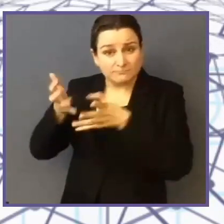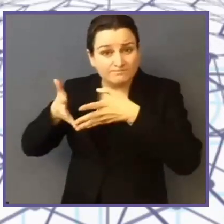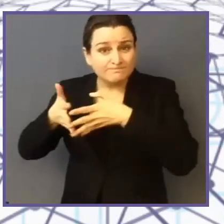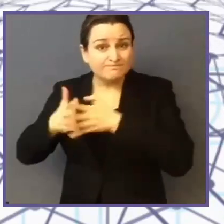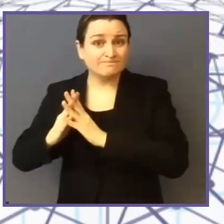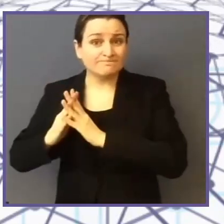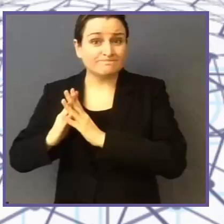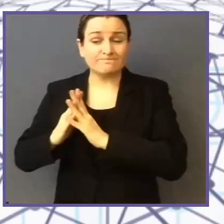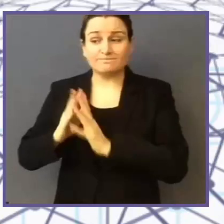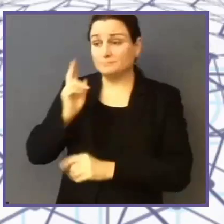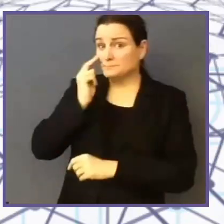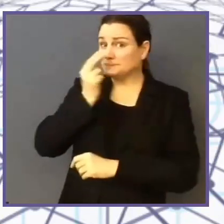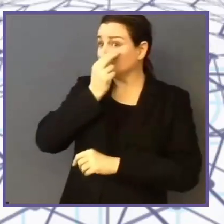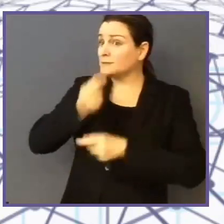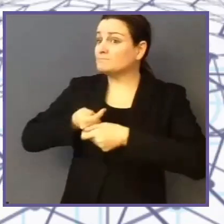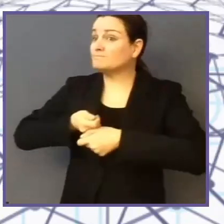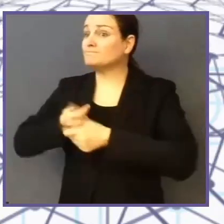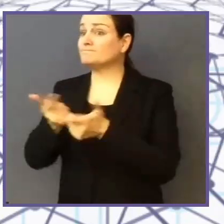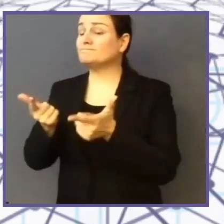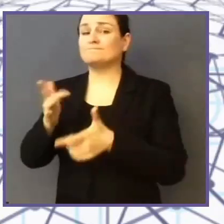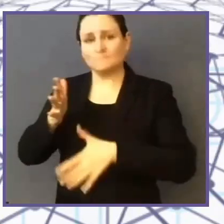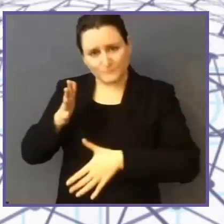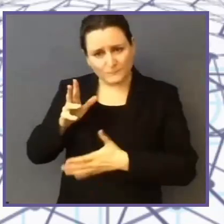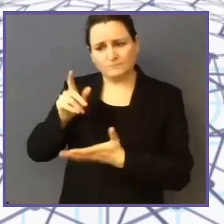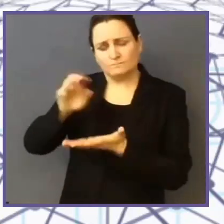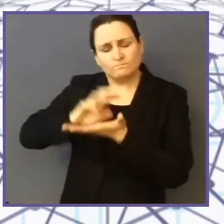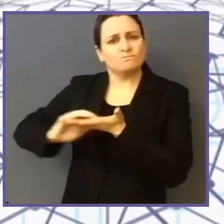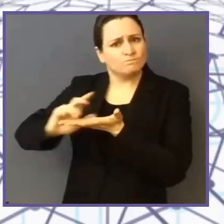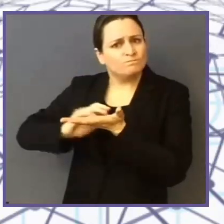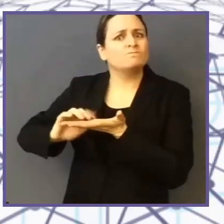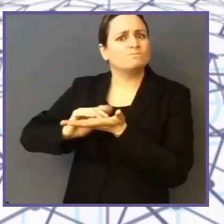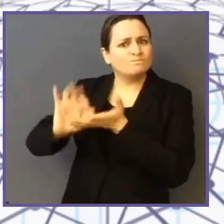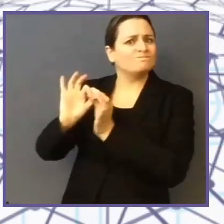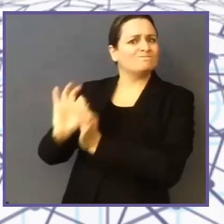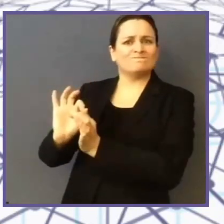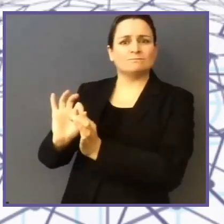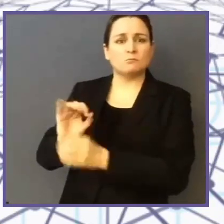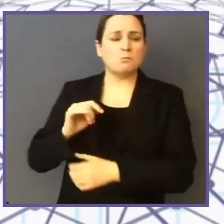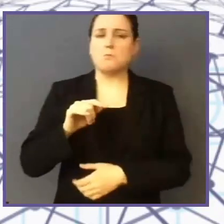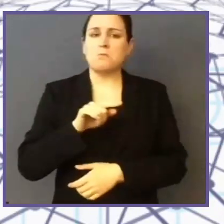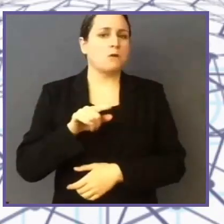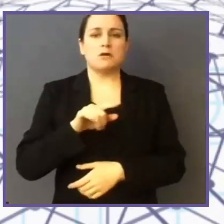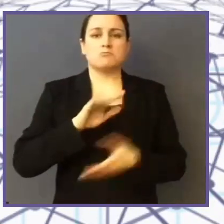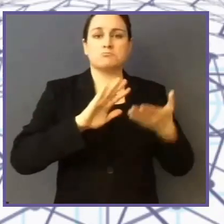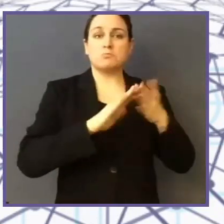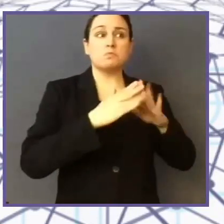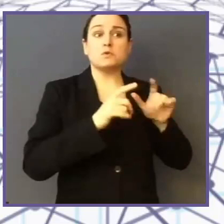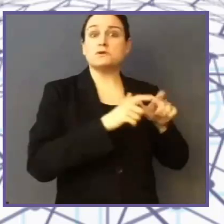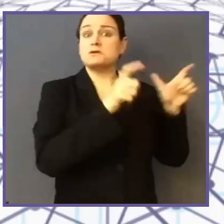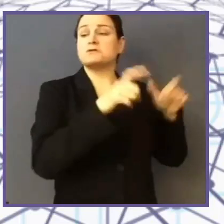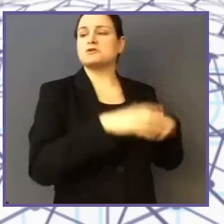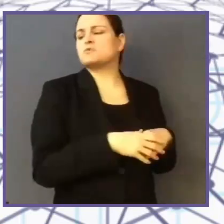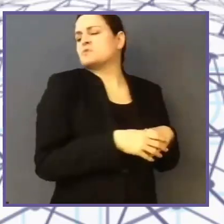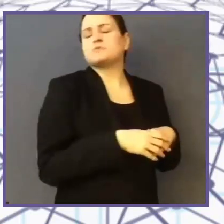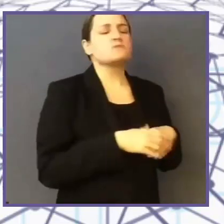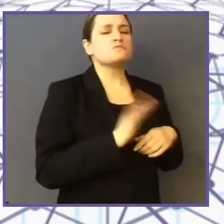This story is part of disability folklore, and it is nothing new to the international